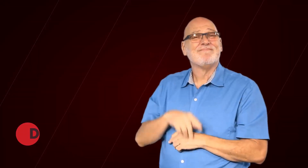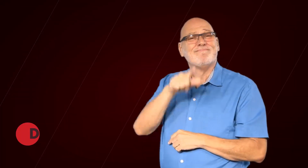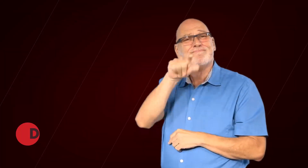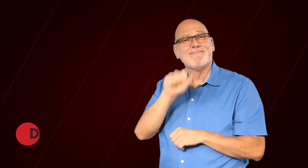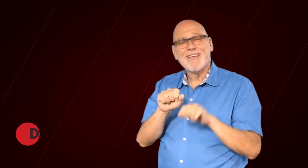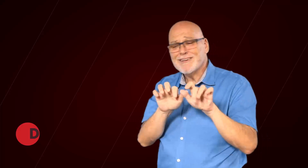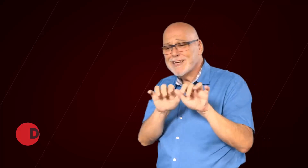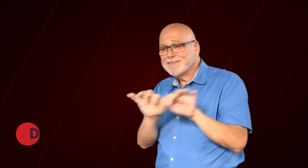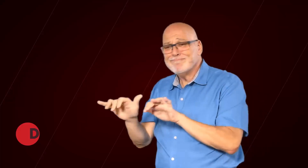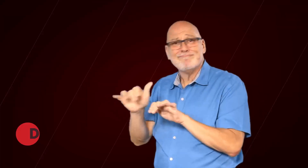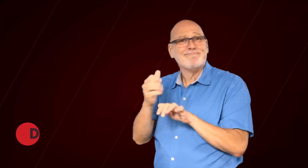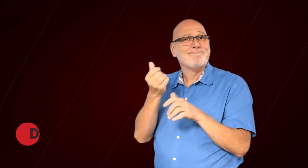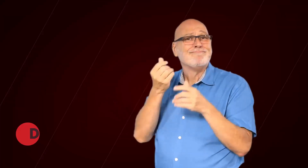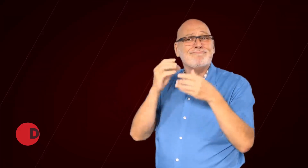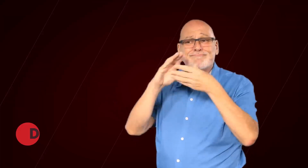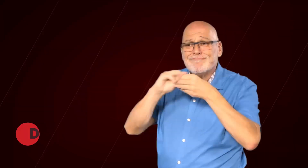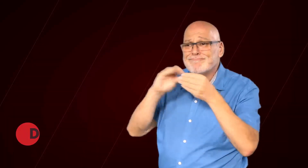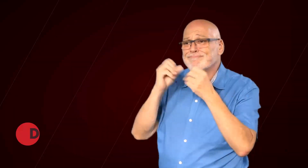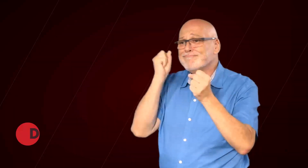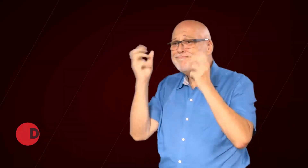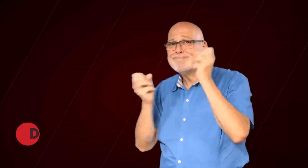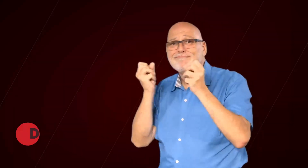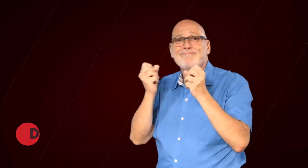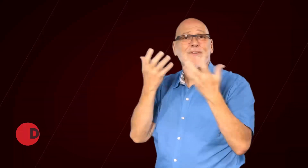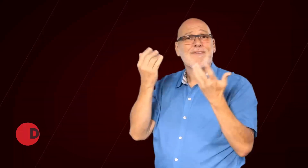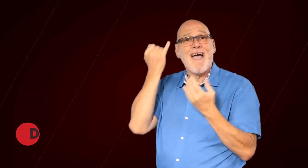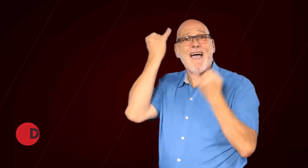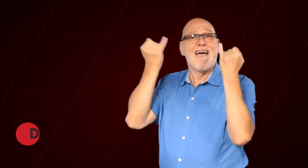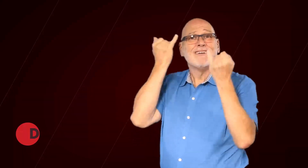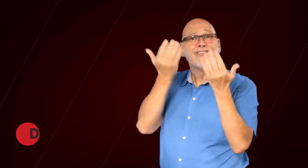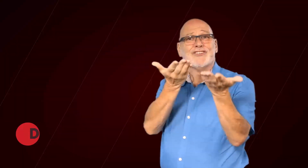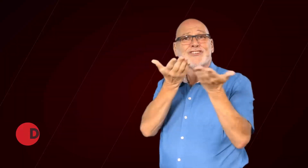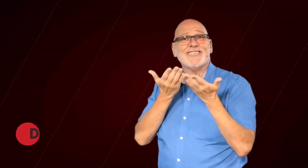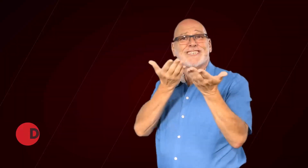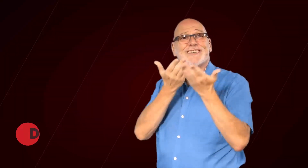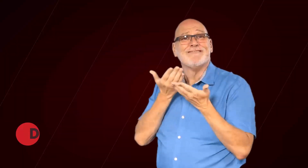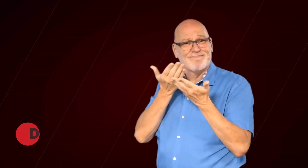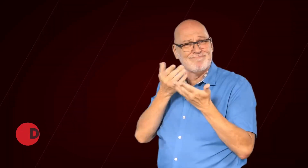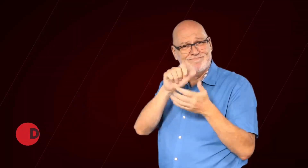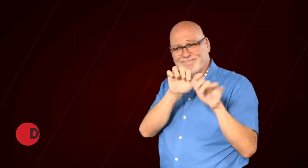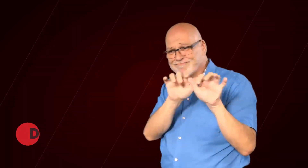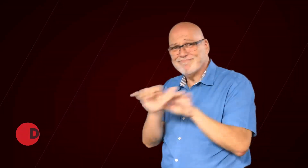Please send your news suggestions through our website